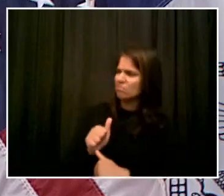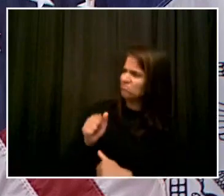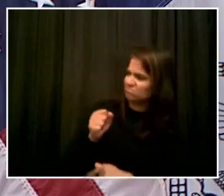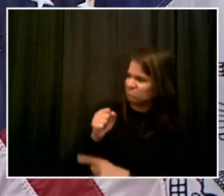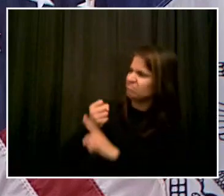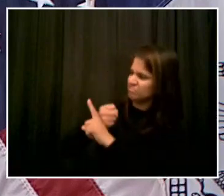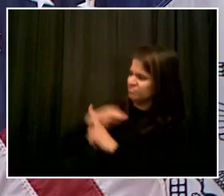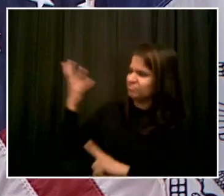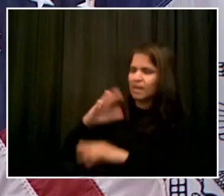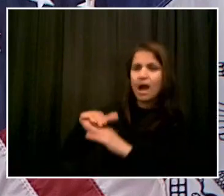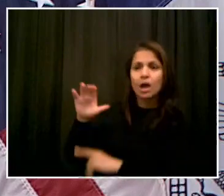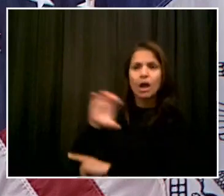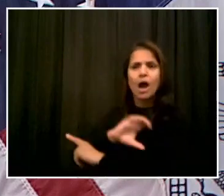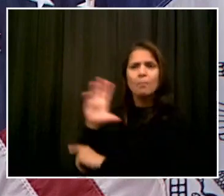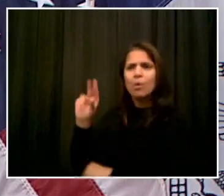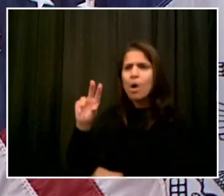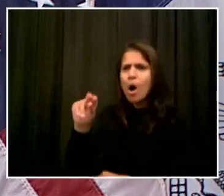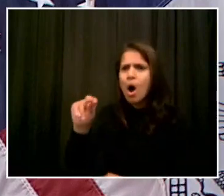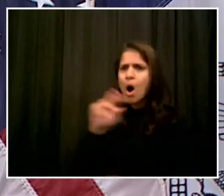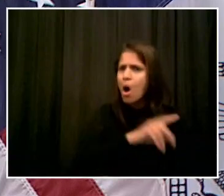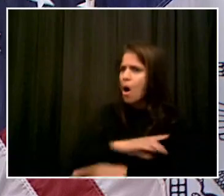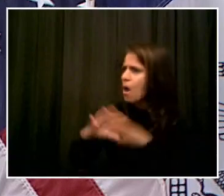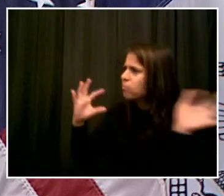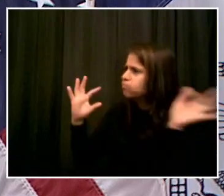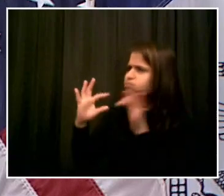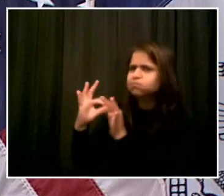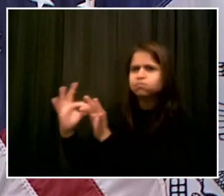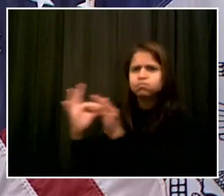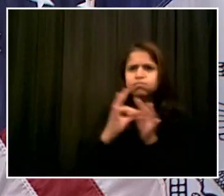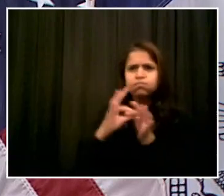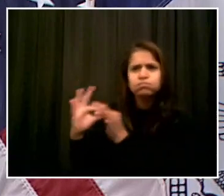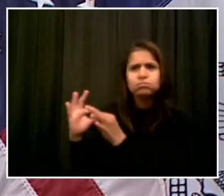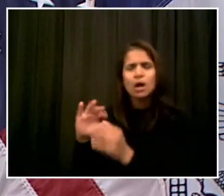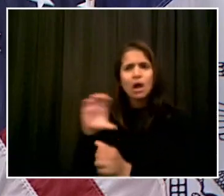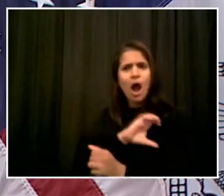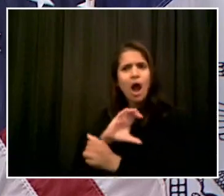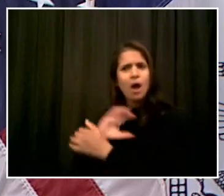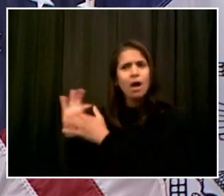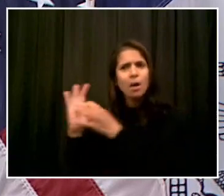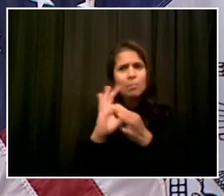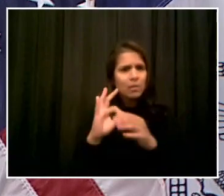APPROACH AND I WANT TO SAY THAT